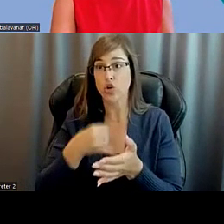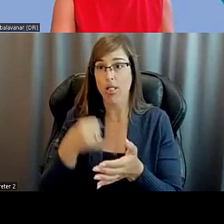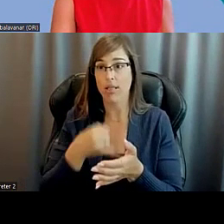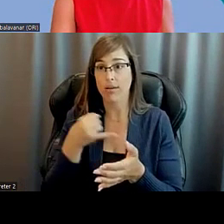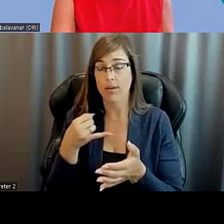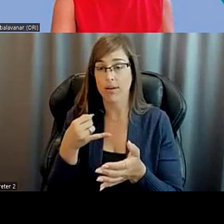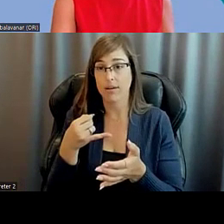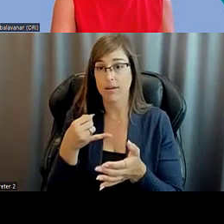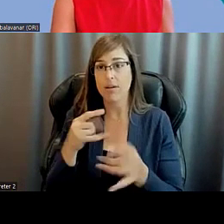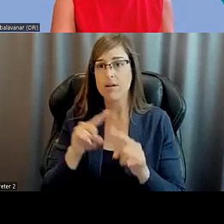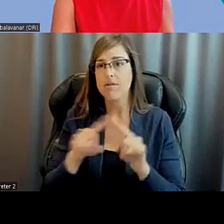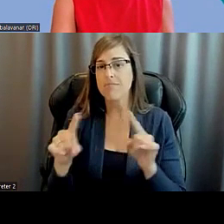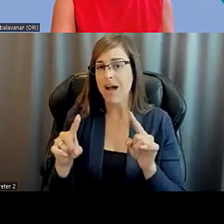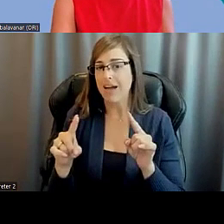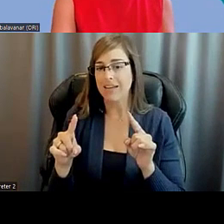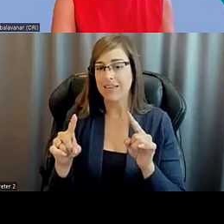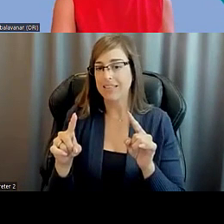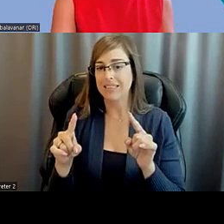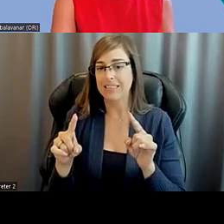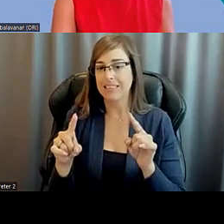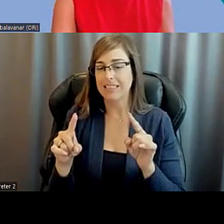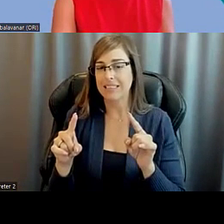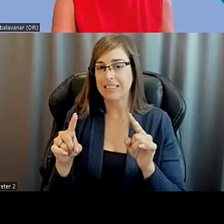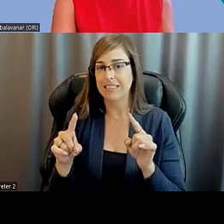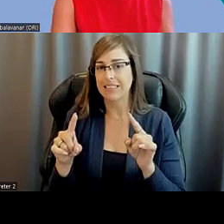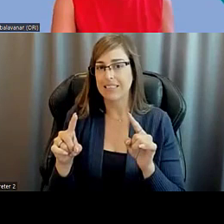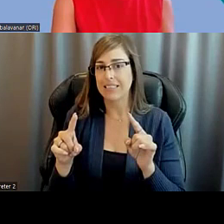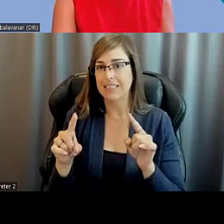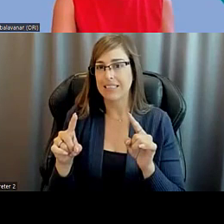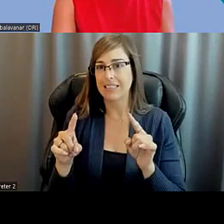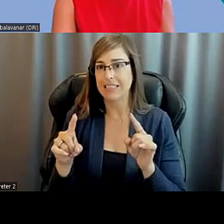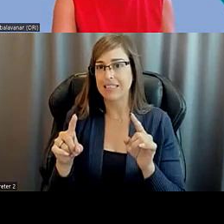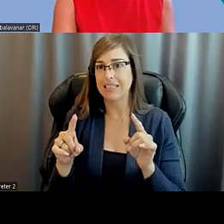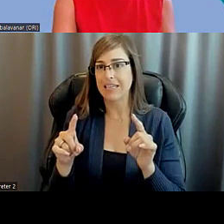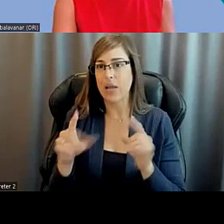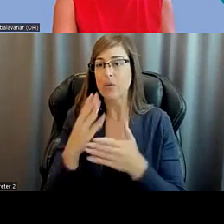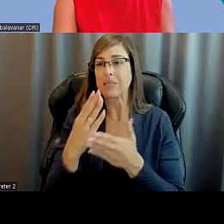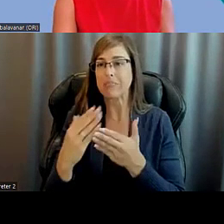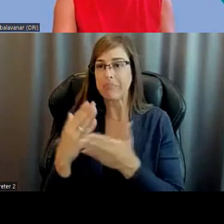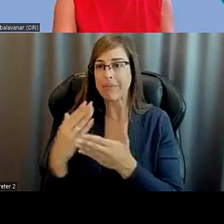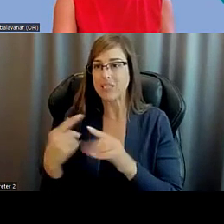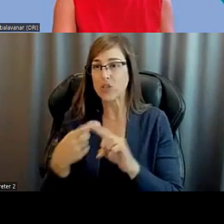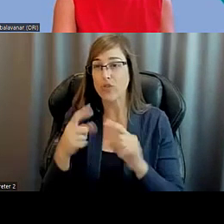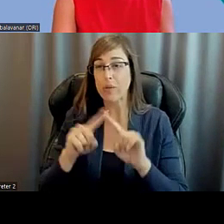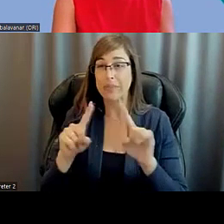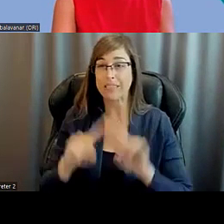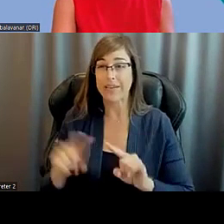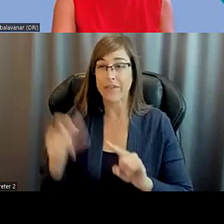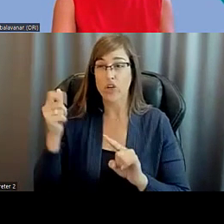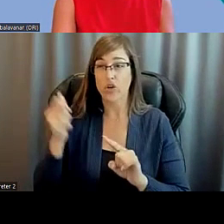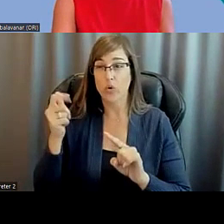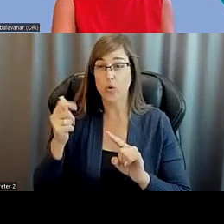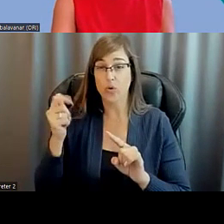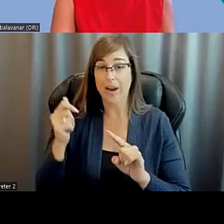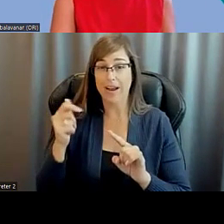but it came through pieces from different grant figures, and you can see here,